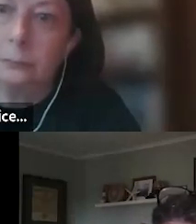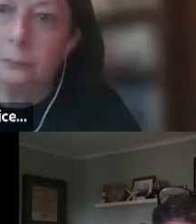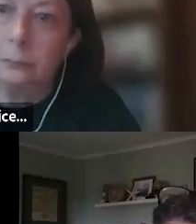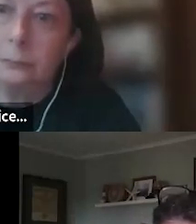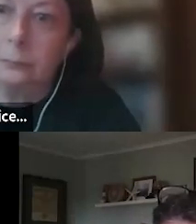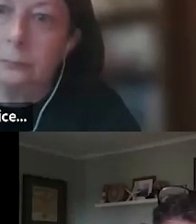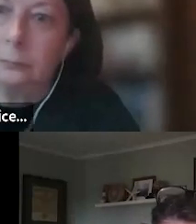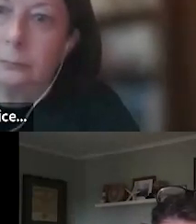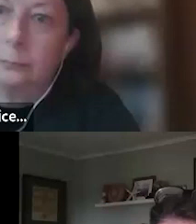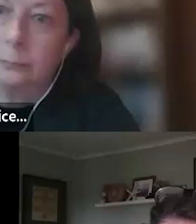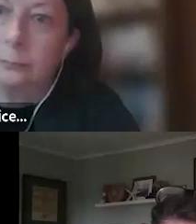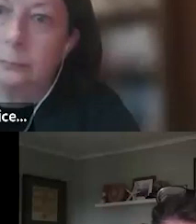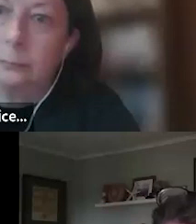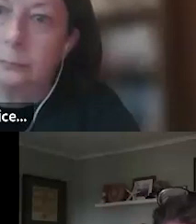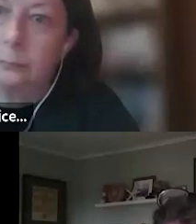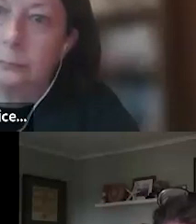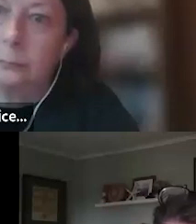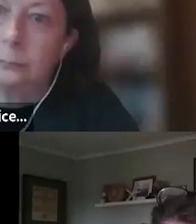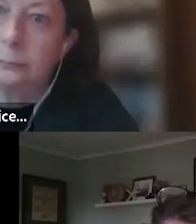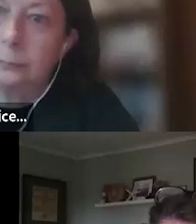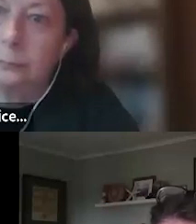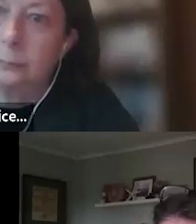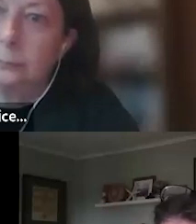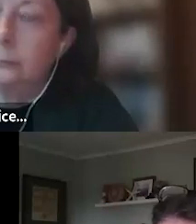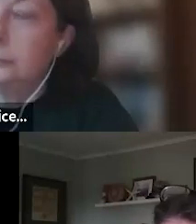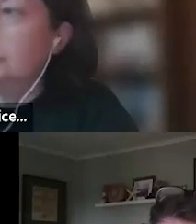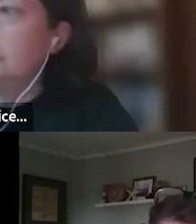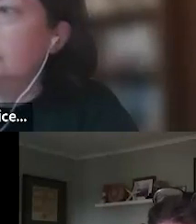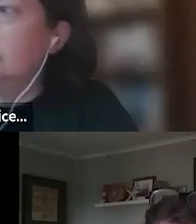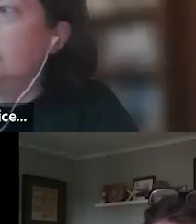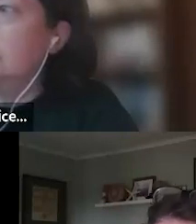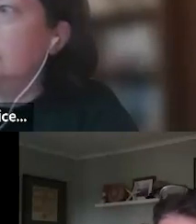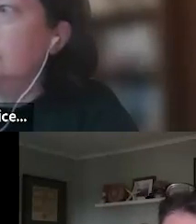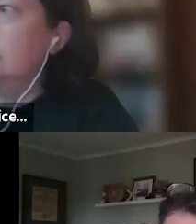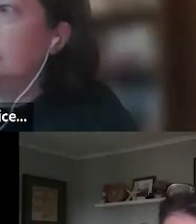So what or who can they call for help? So for somebody with a particular maybe diagnosis,